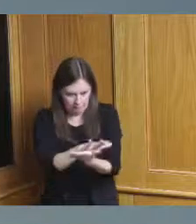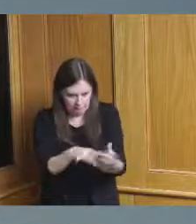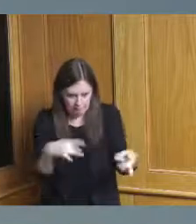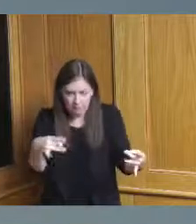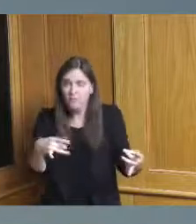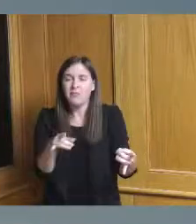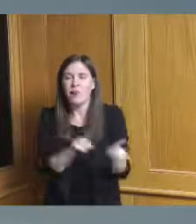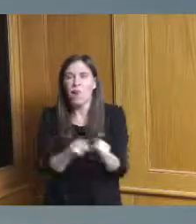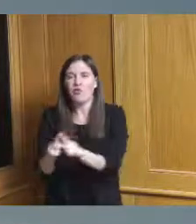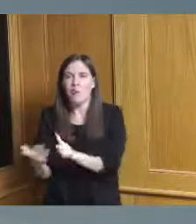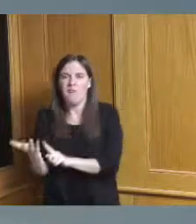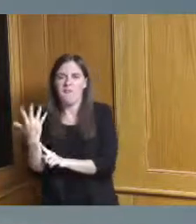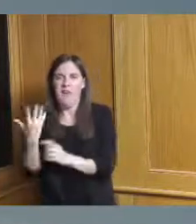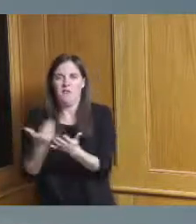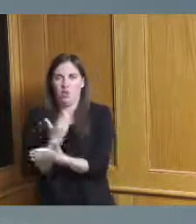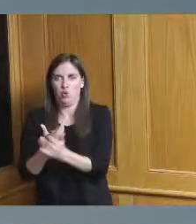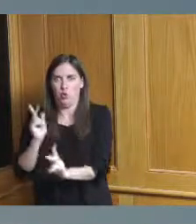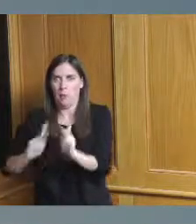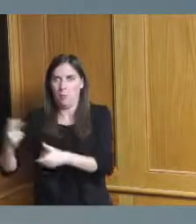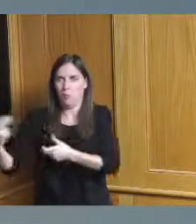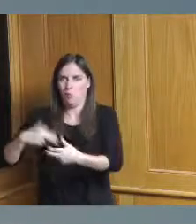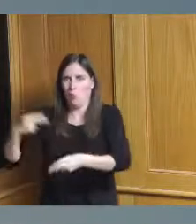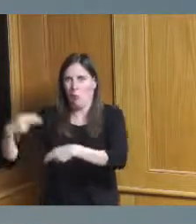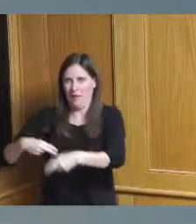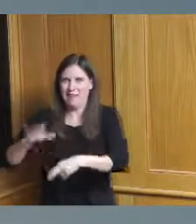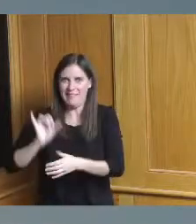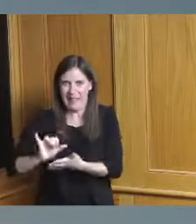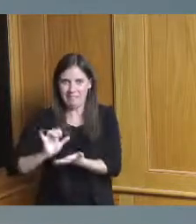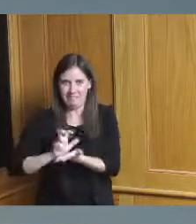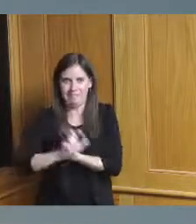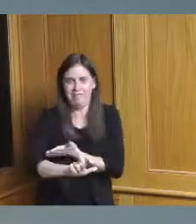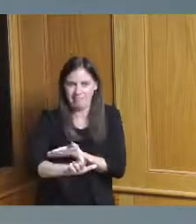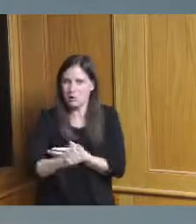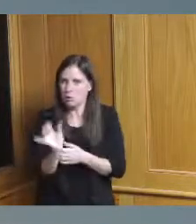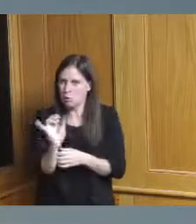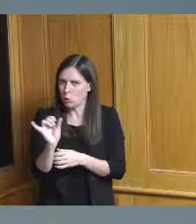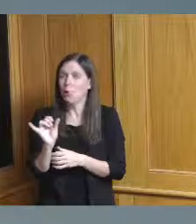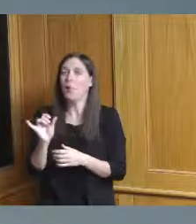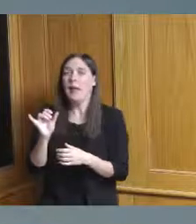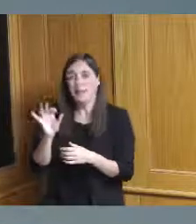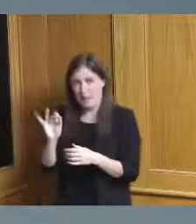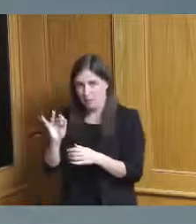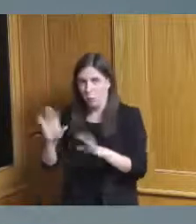five new investors and every time we do a bond issue into a refunding we ask our underwriter